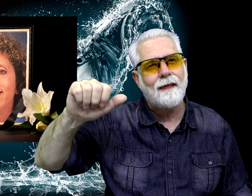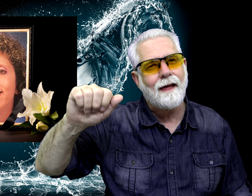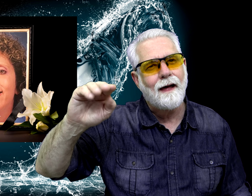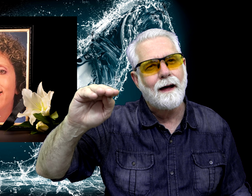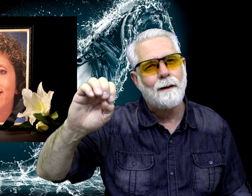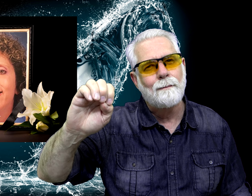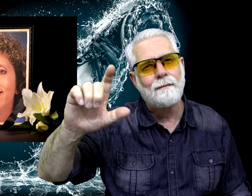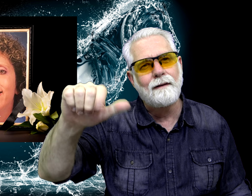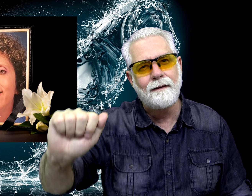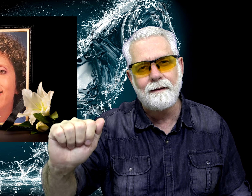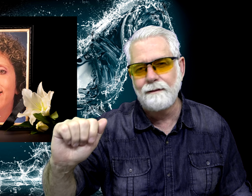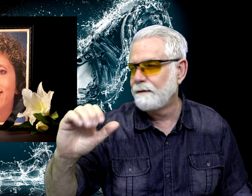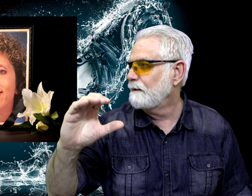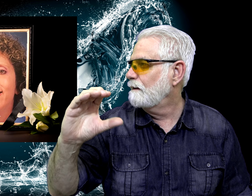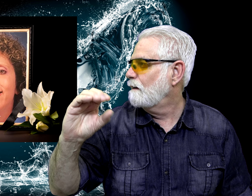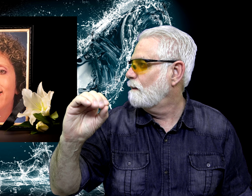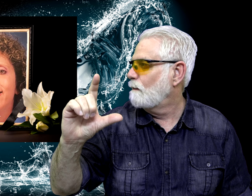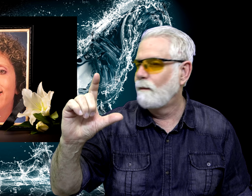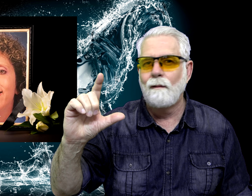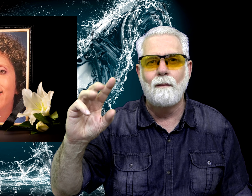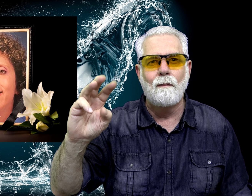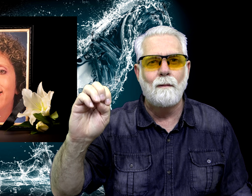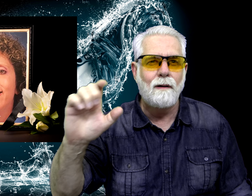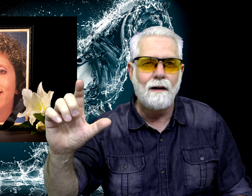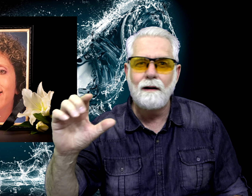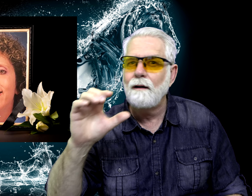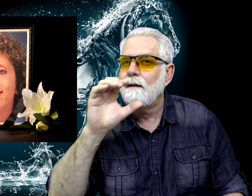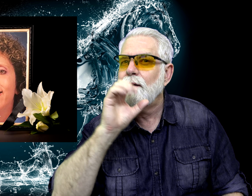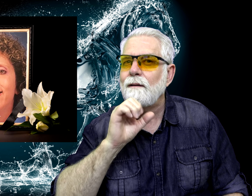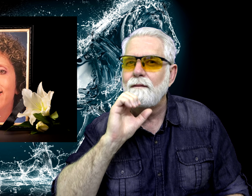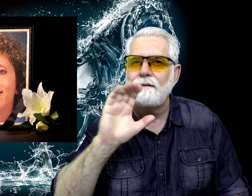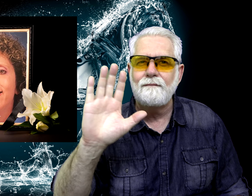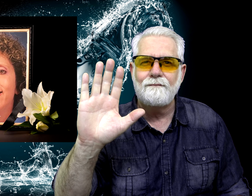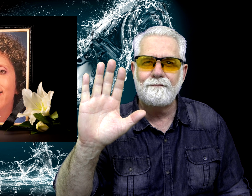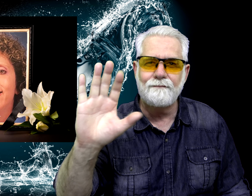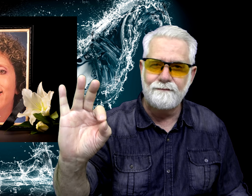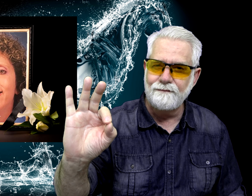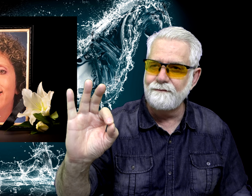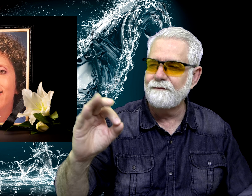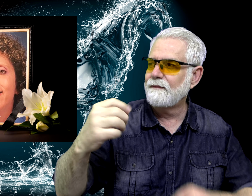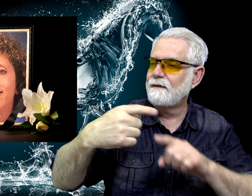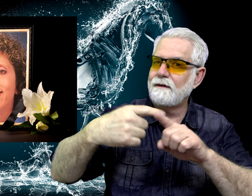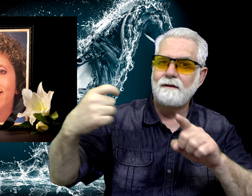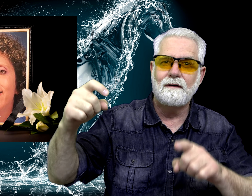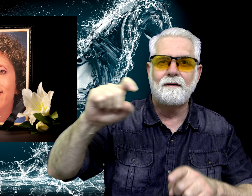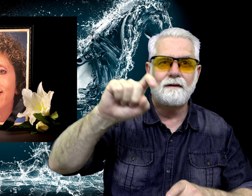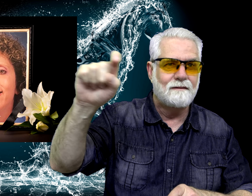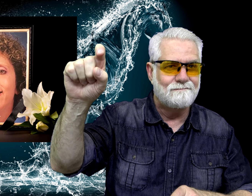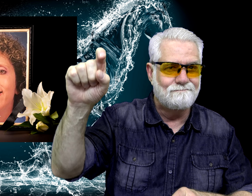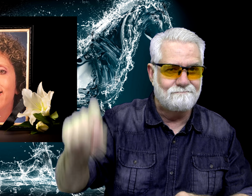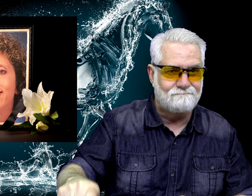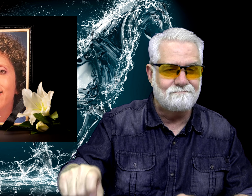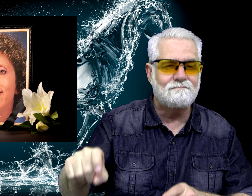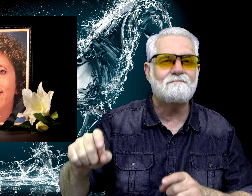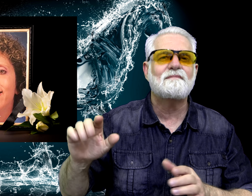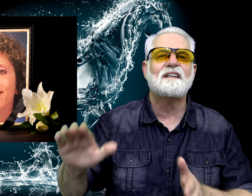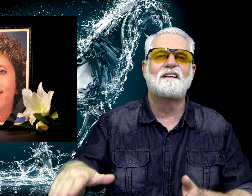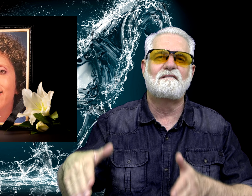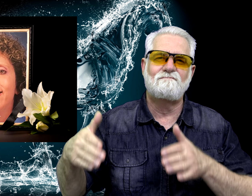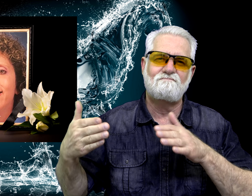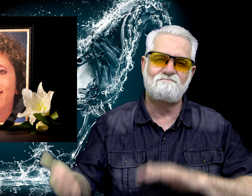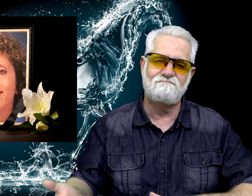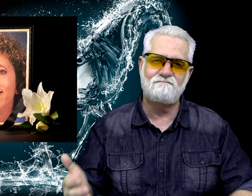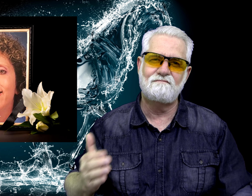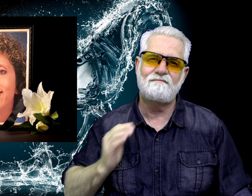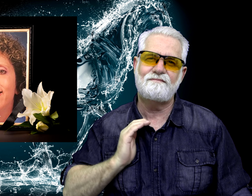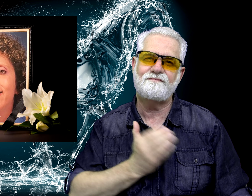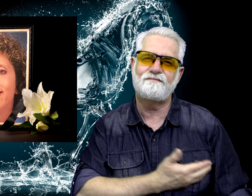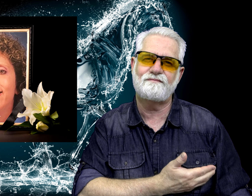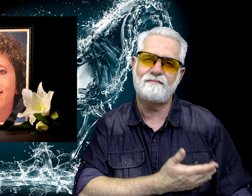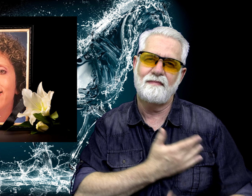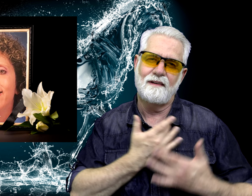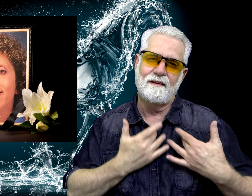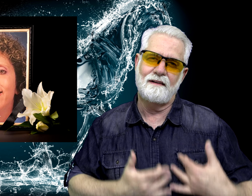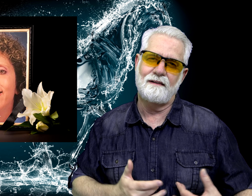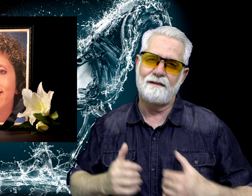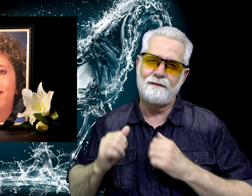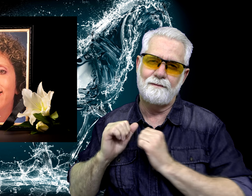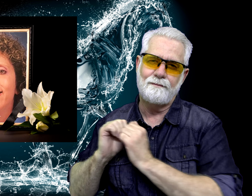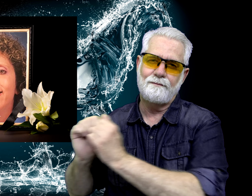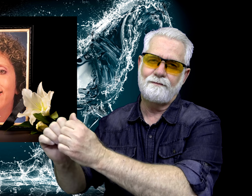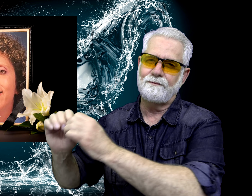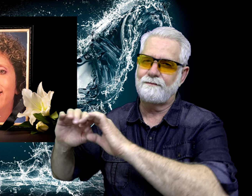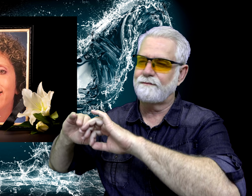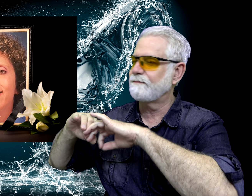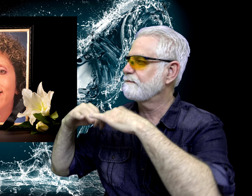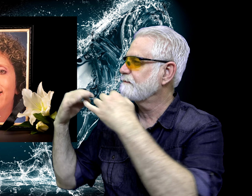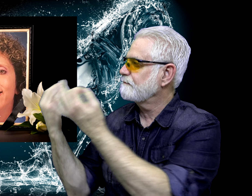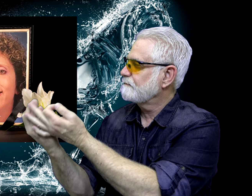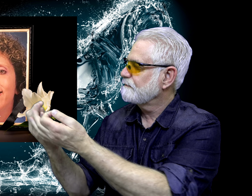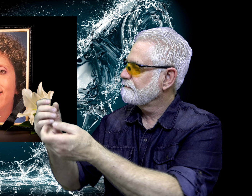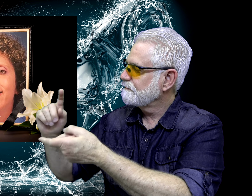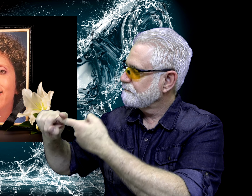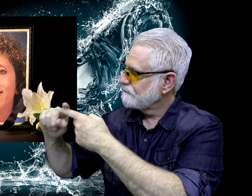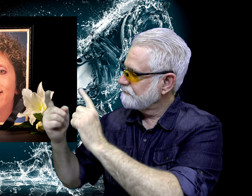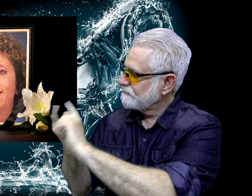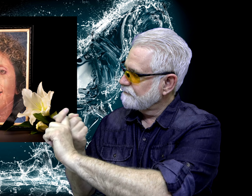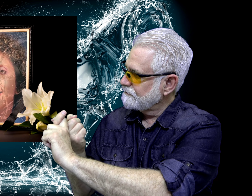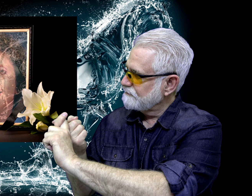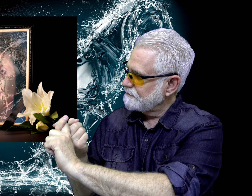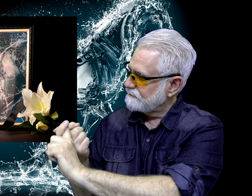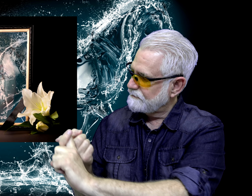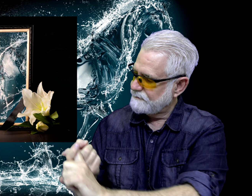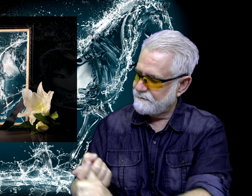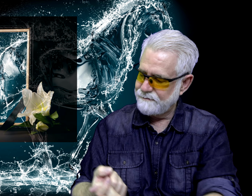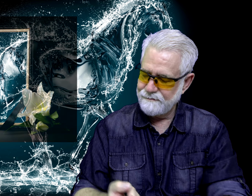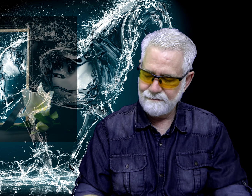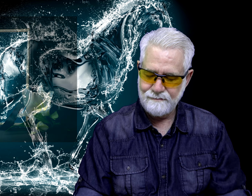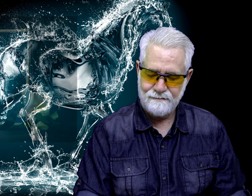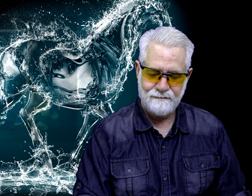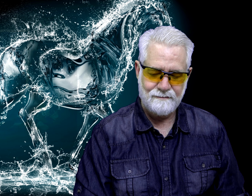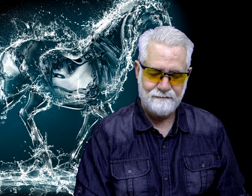In memory of Pamela Colwell. She is 59 years old from Texas. She has passed away. Our hearts are with her family and friends